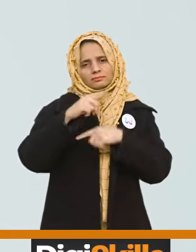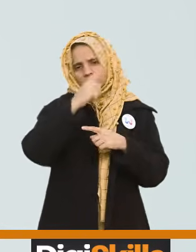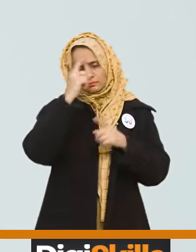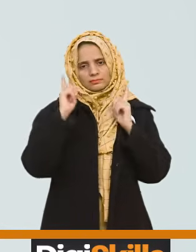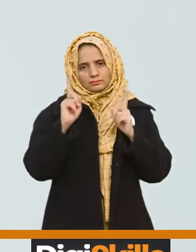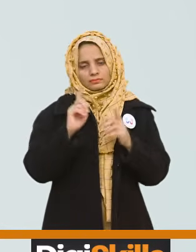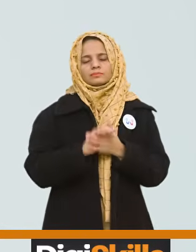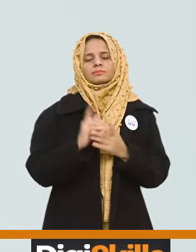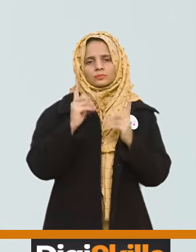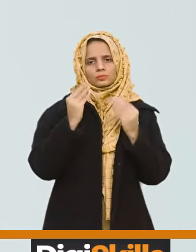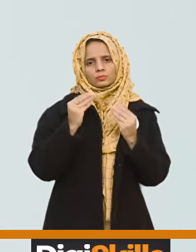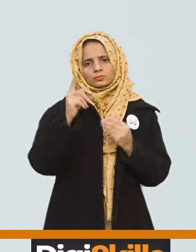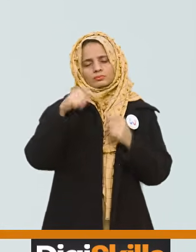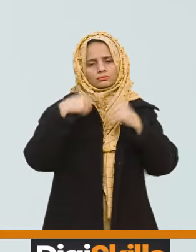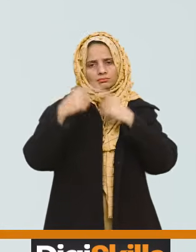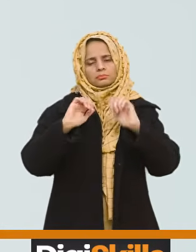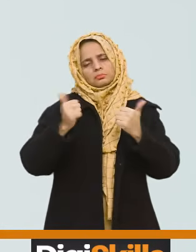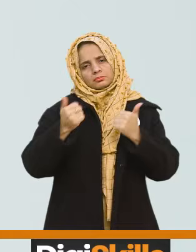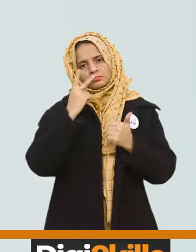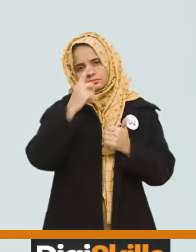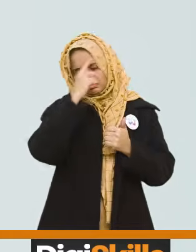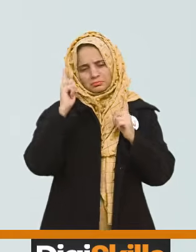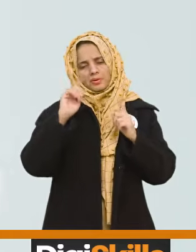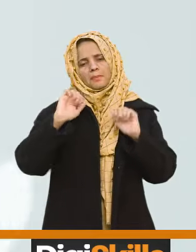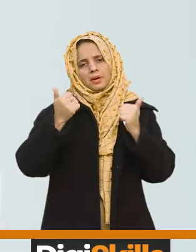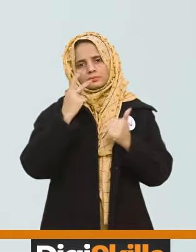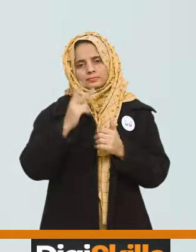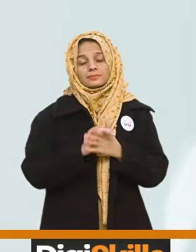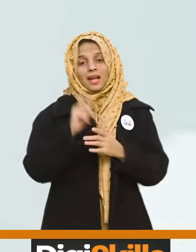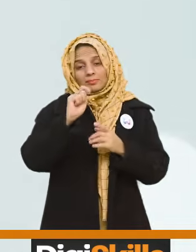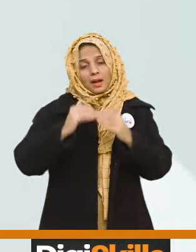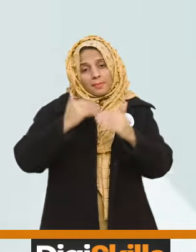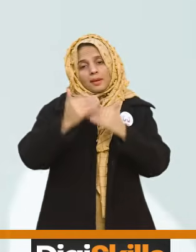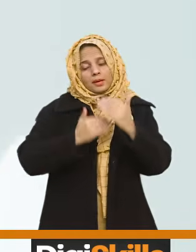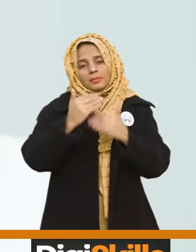May Allah grant you success and you will be successful, InshaALLAH. Just go step by step.